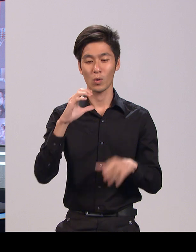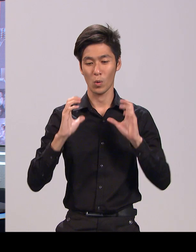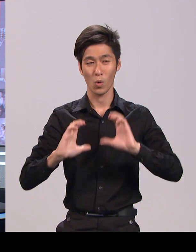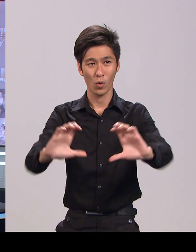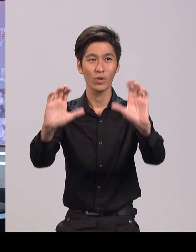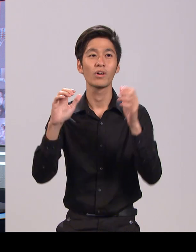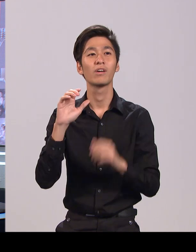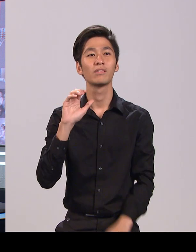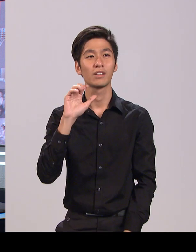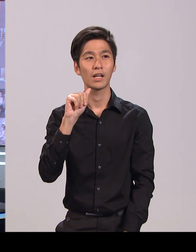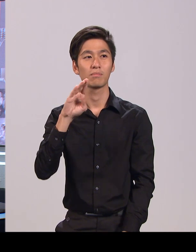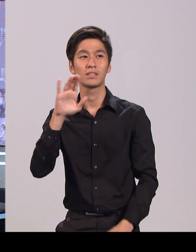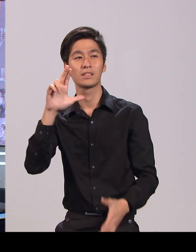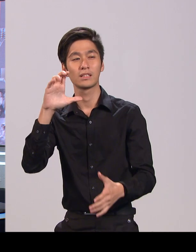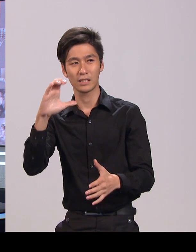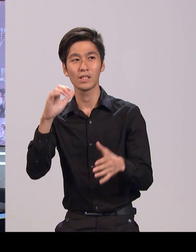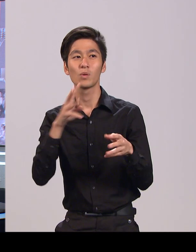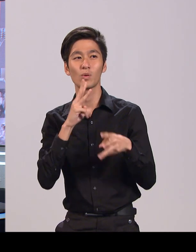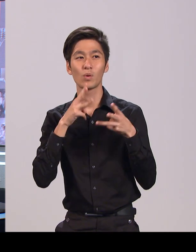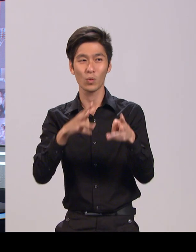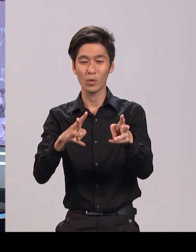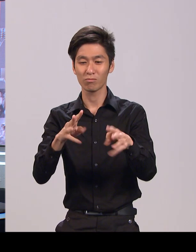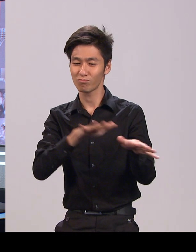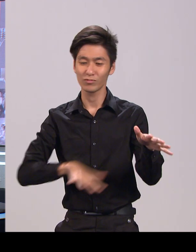And we will have many high-quality and accessible pre-schools.